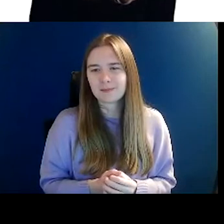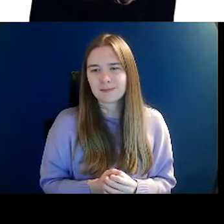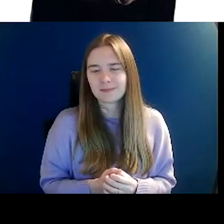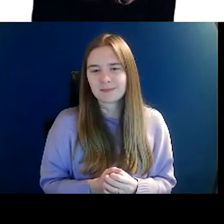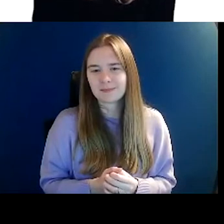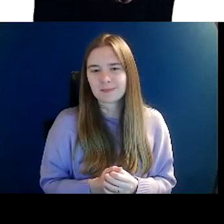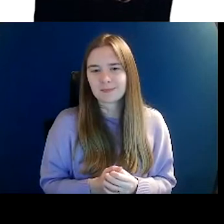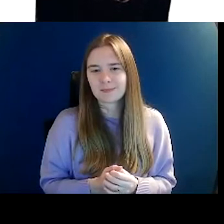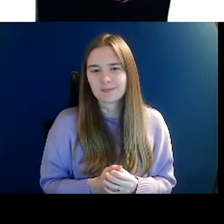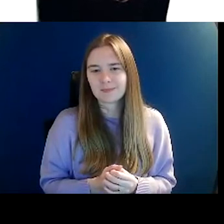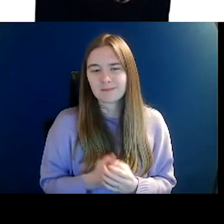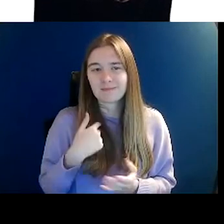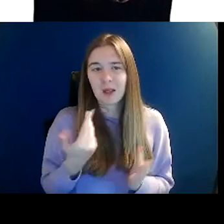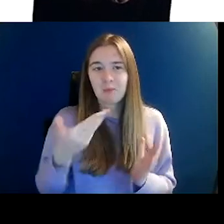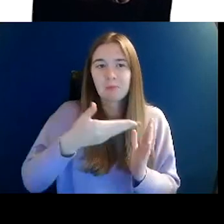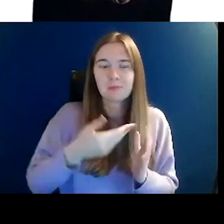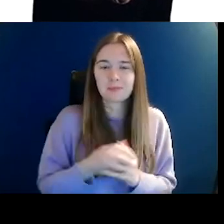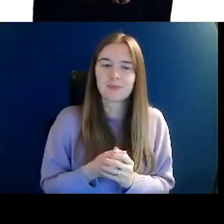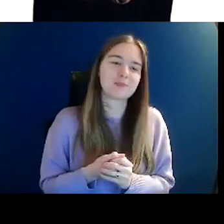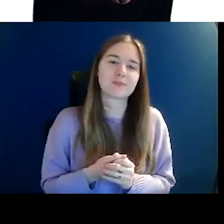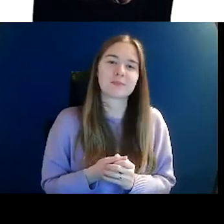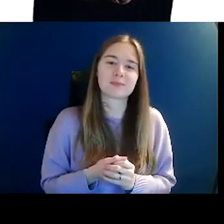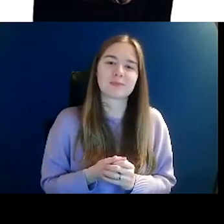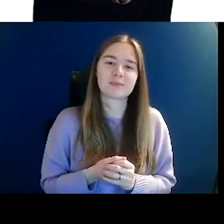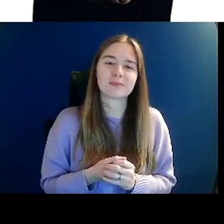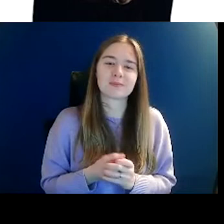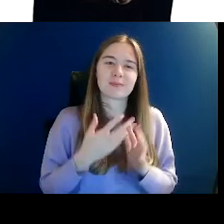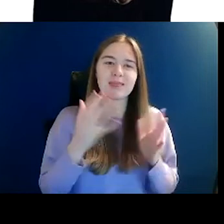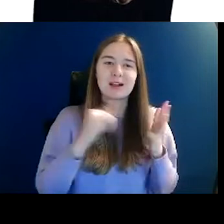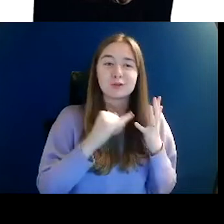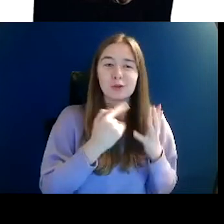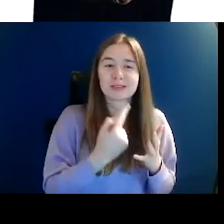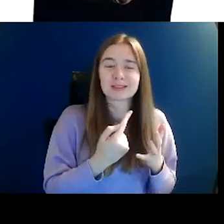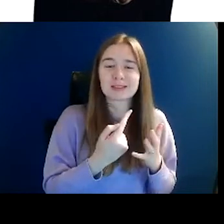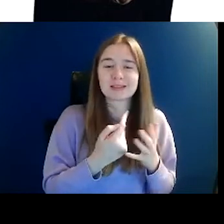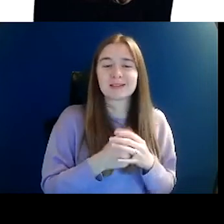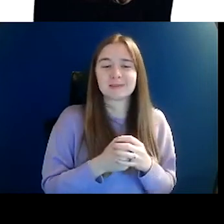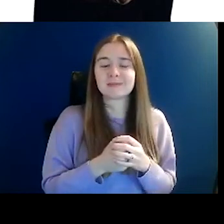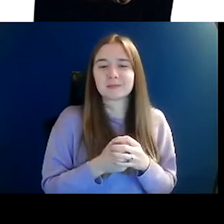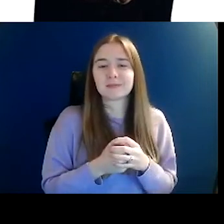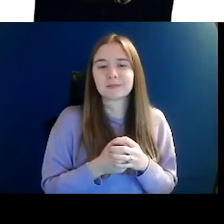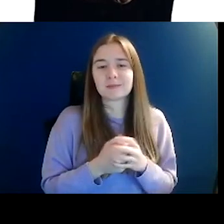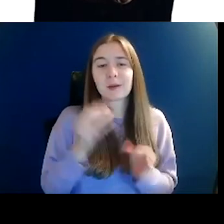I'll pop in, yeah. Like Scott said, politics is the number one issue,